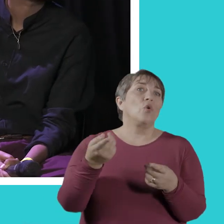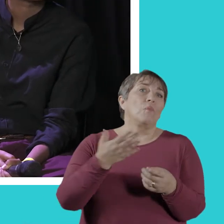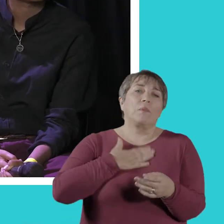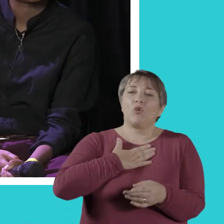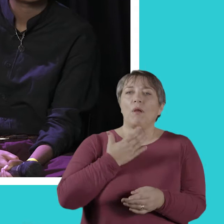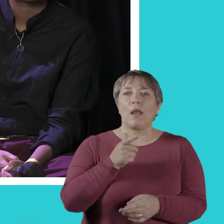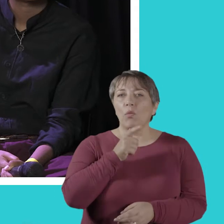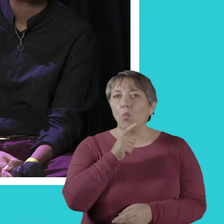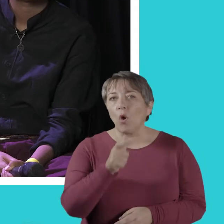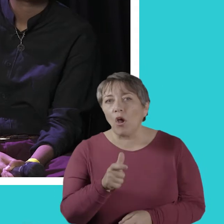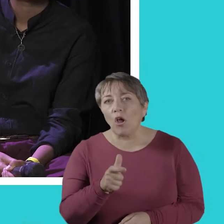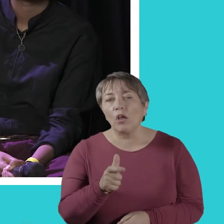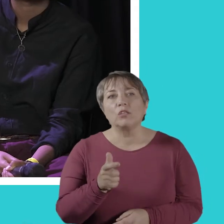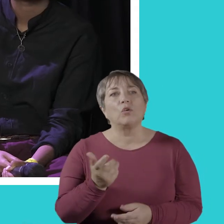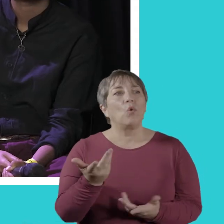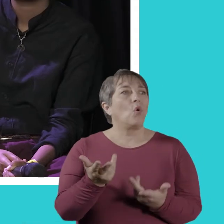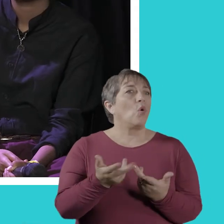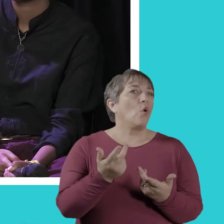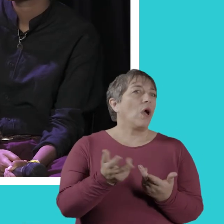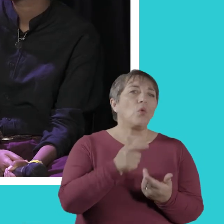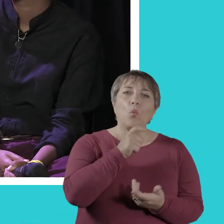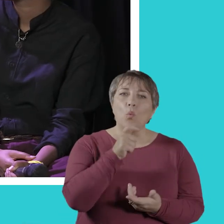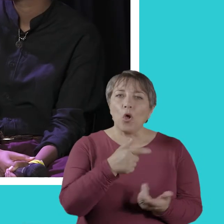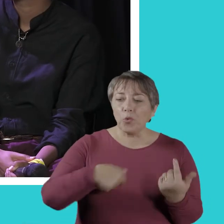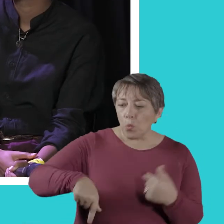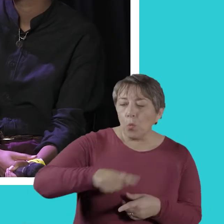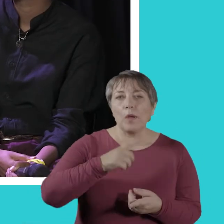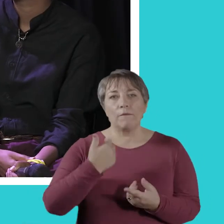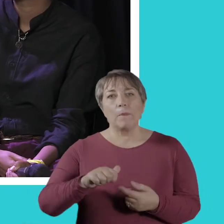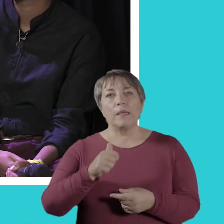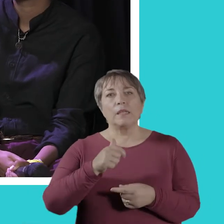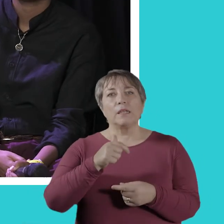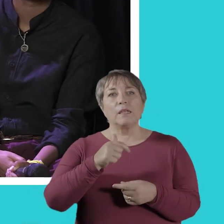words we have used kind of resonate with you or confuse you. I'd love to hear you know if